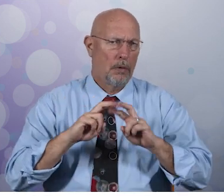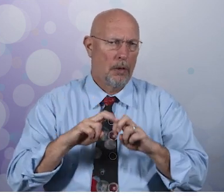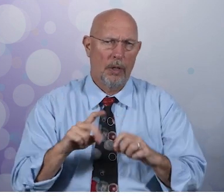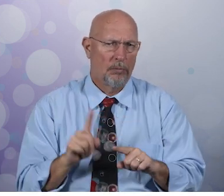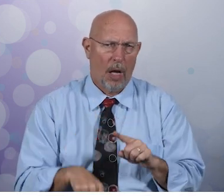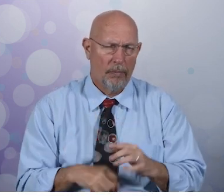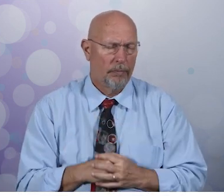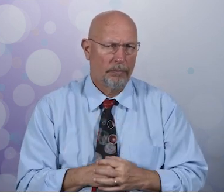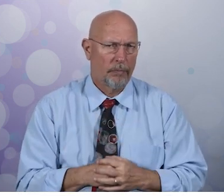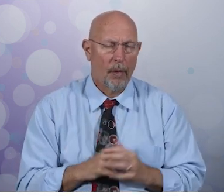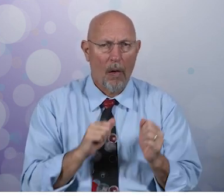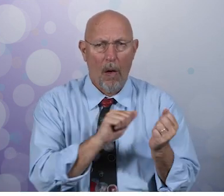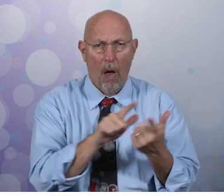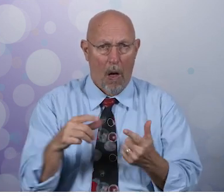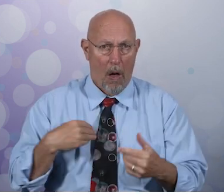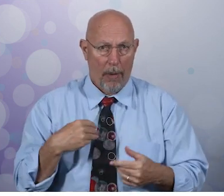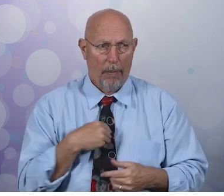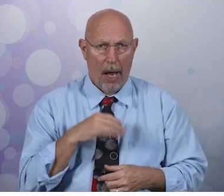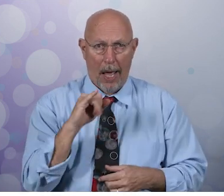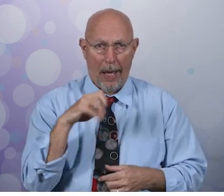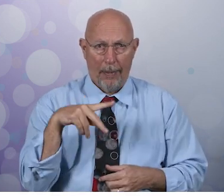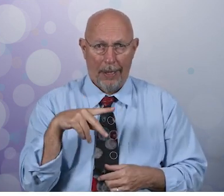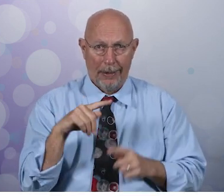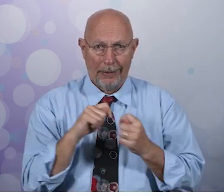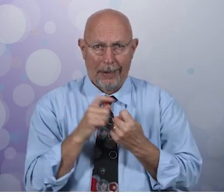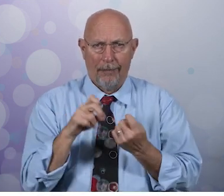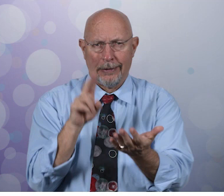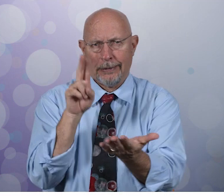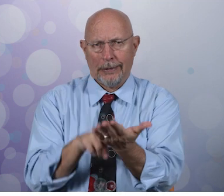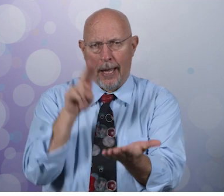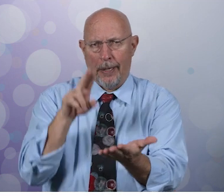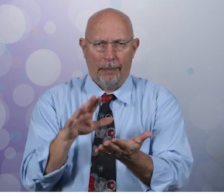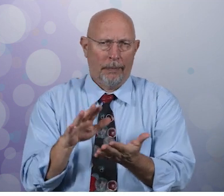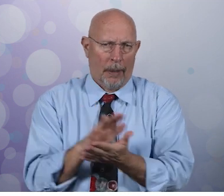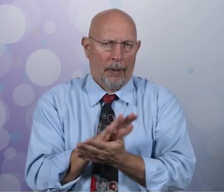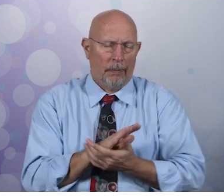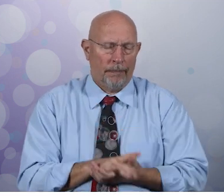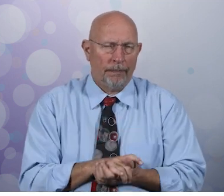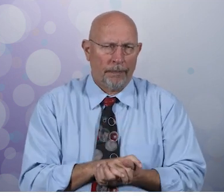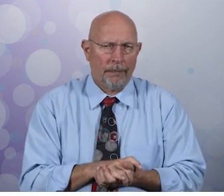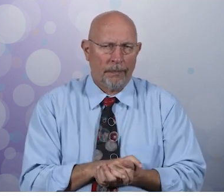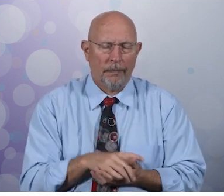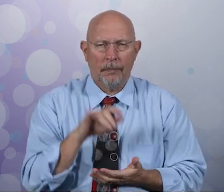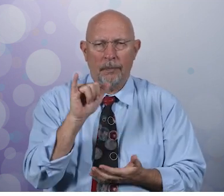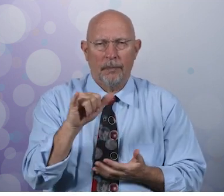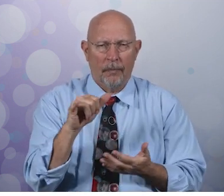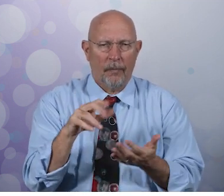All members of the IEP team must sign the decision-making tool. The signed decision-making tool will be